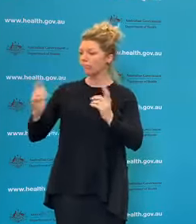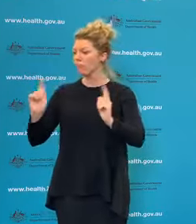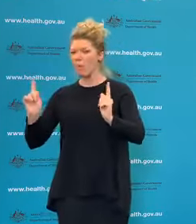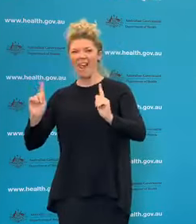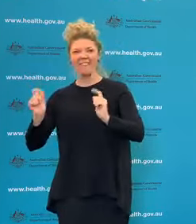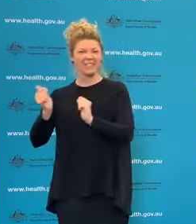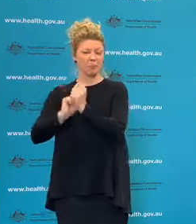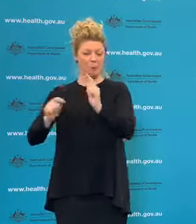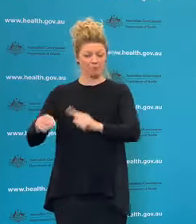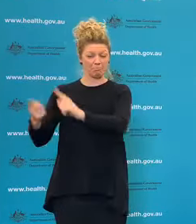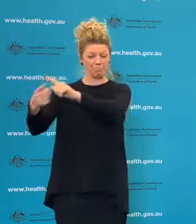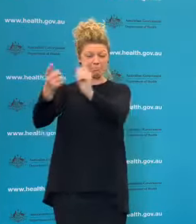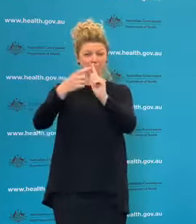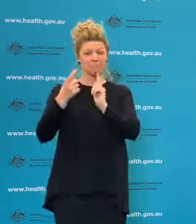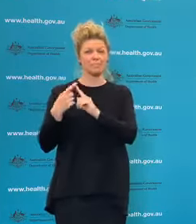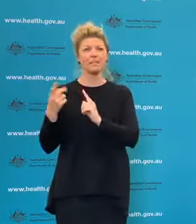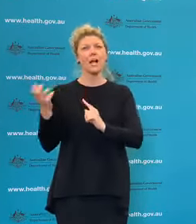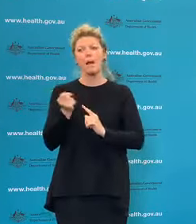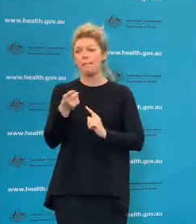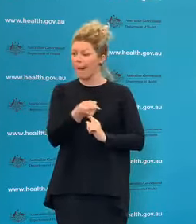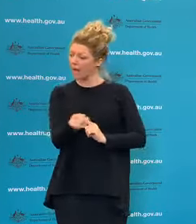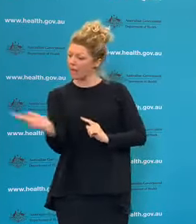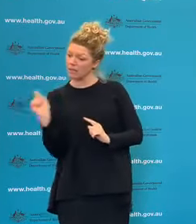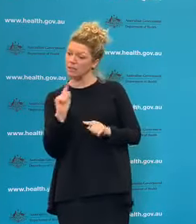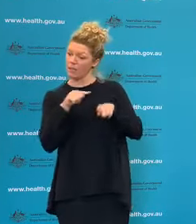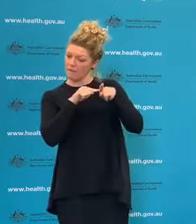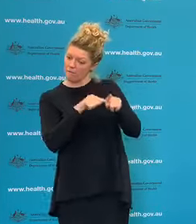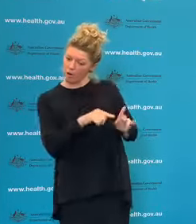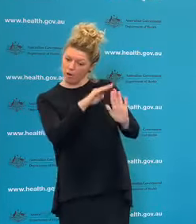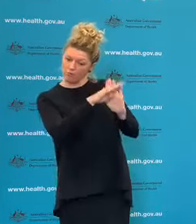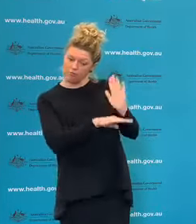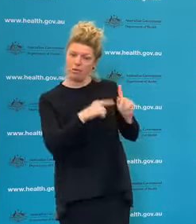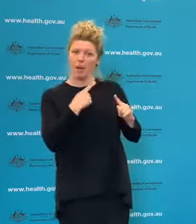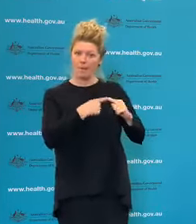how they also must contribute and the things that we remember around social